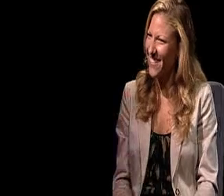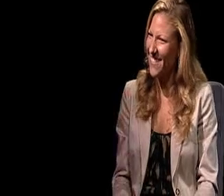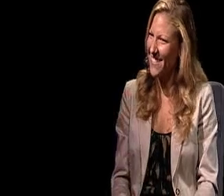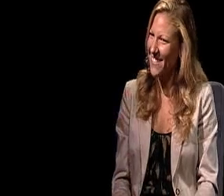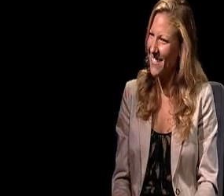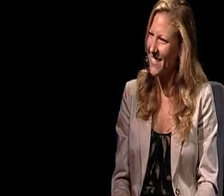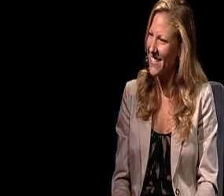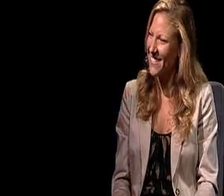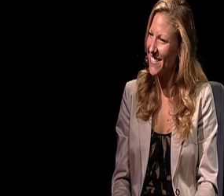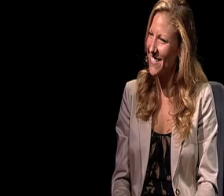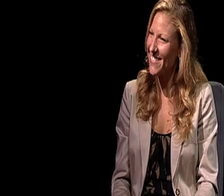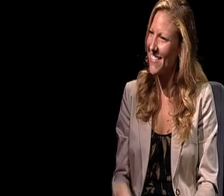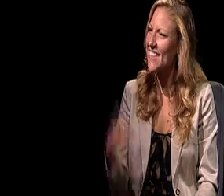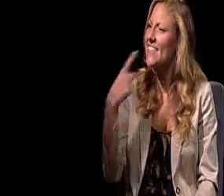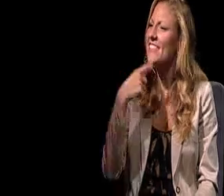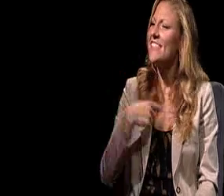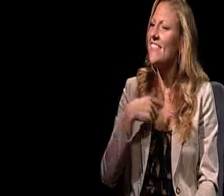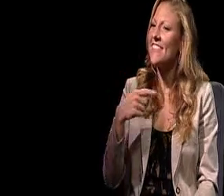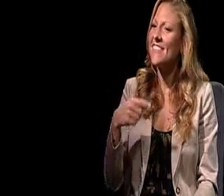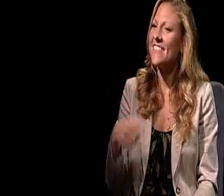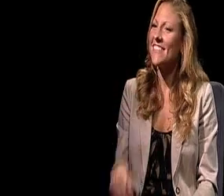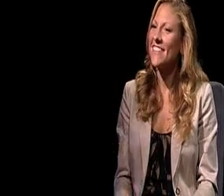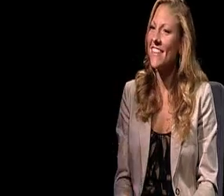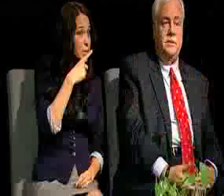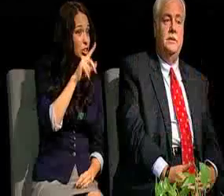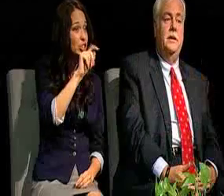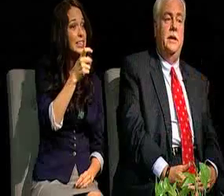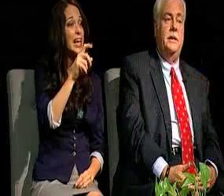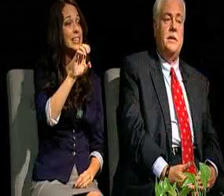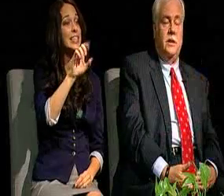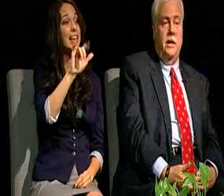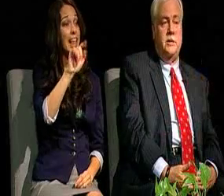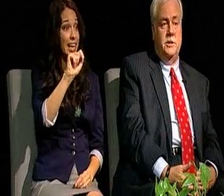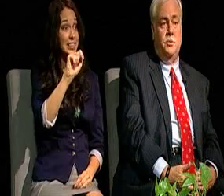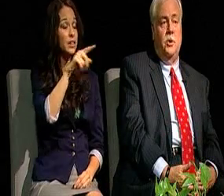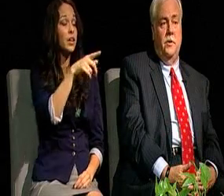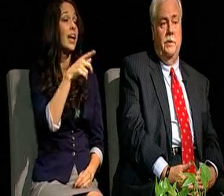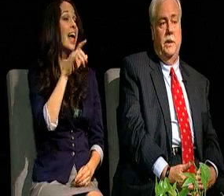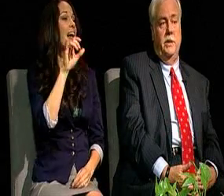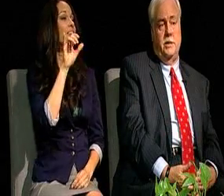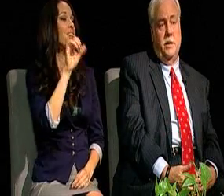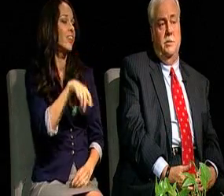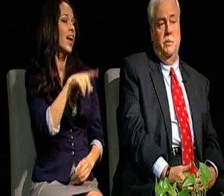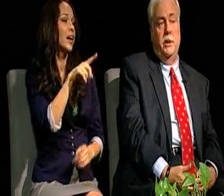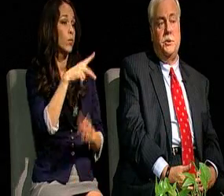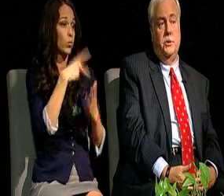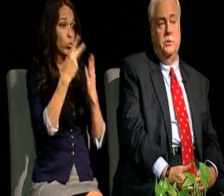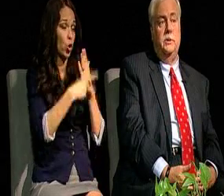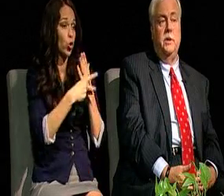Oh, that sounds like a lot of fun! Yeah, you also mentioned Tex Elects, and Tex Elects is a program that is aimed at middle school